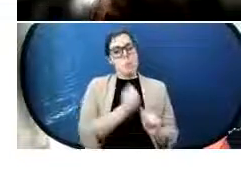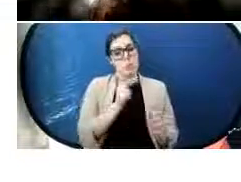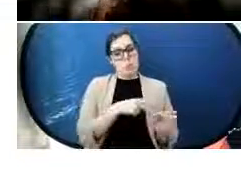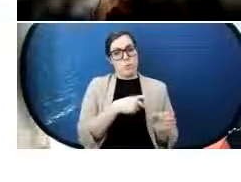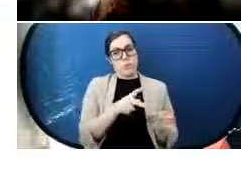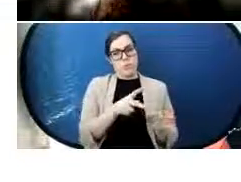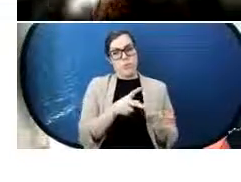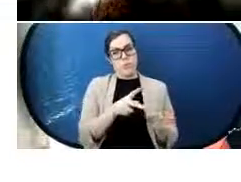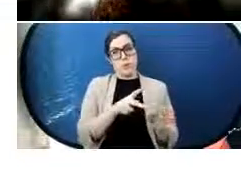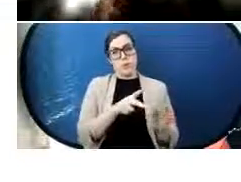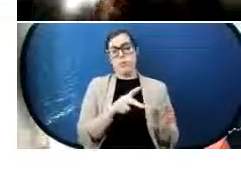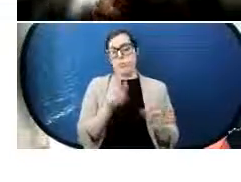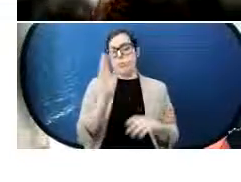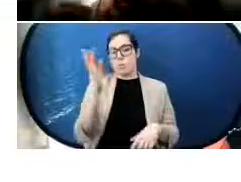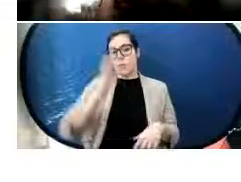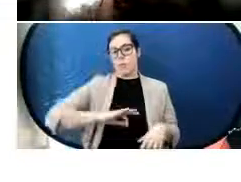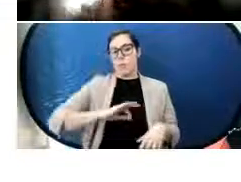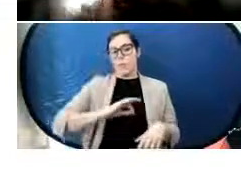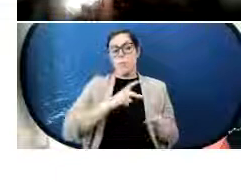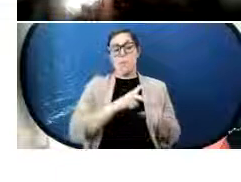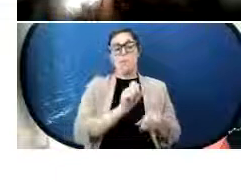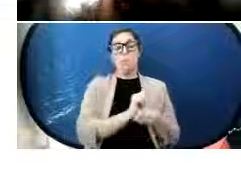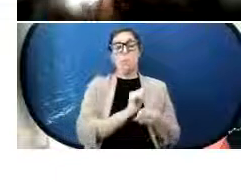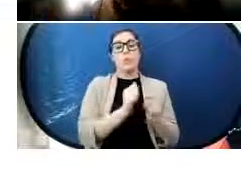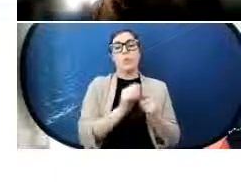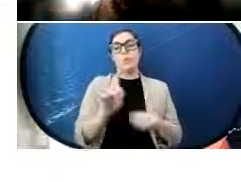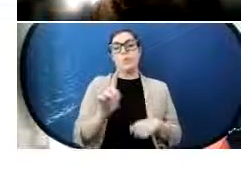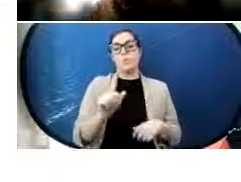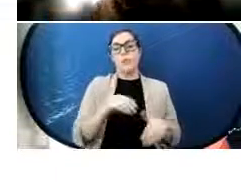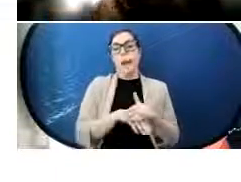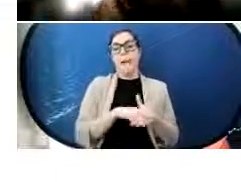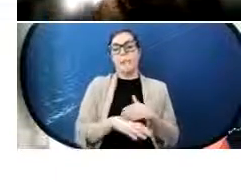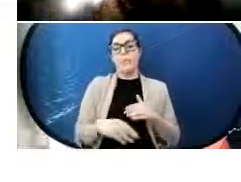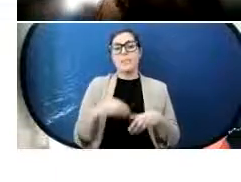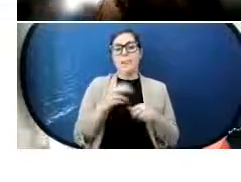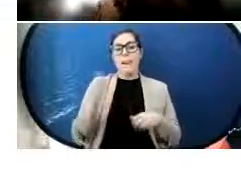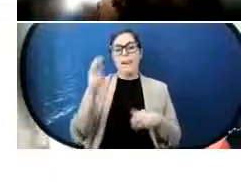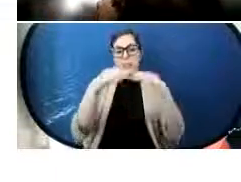people, professionals working in disability access in higher education, and professionals working in